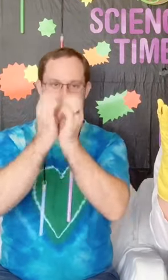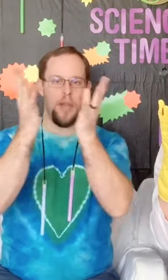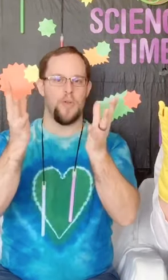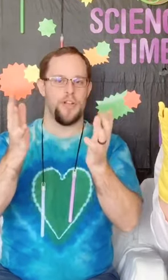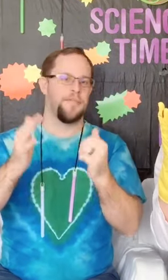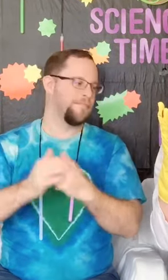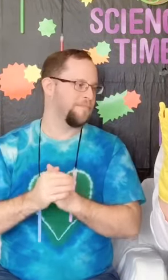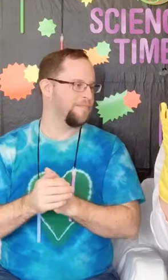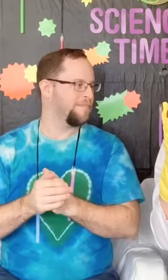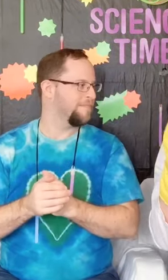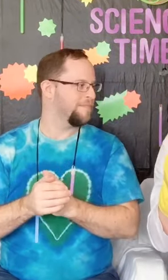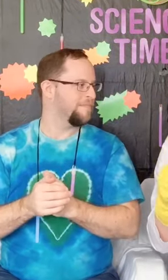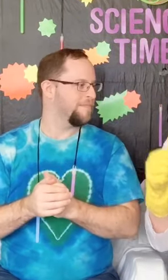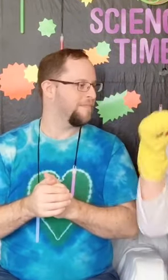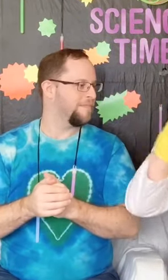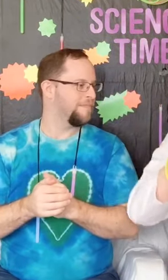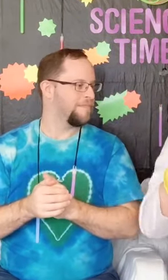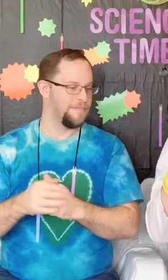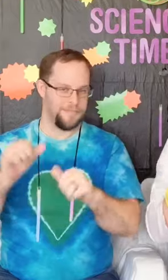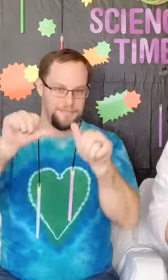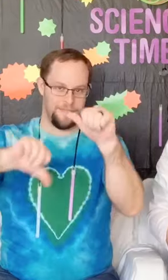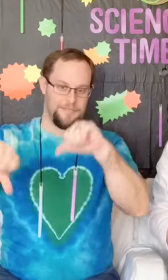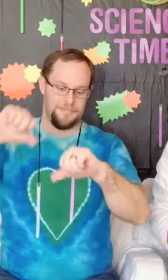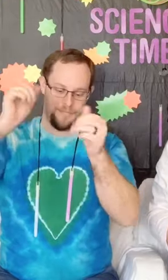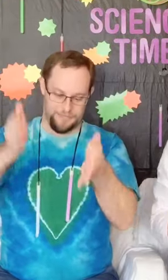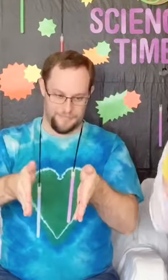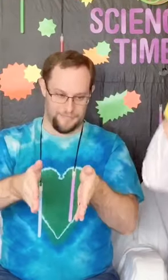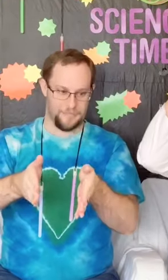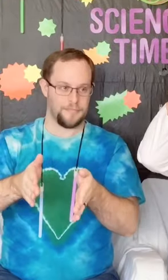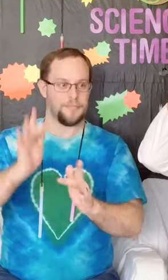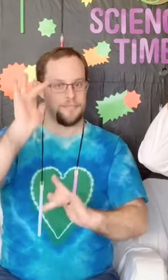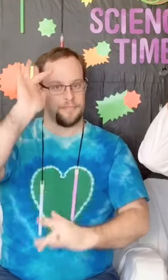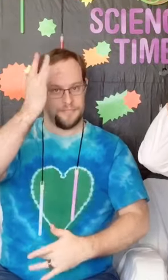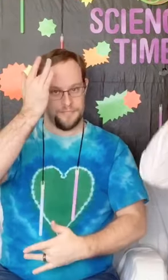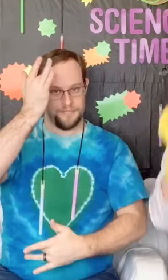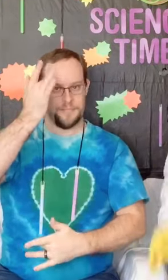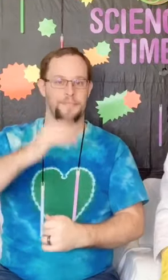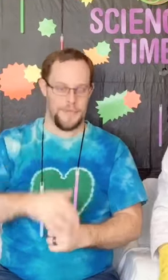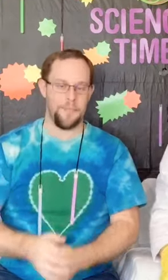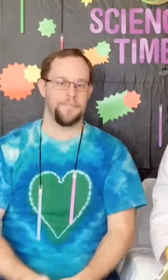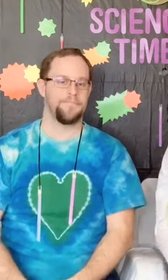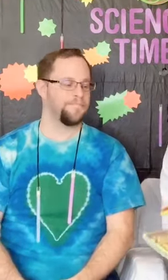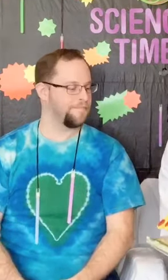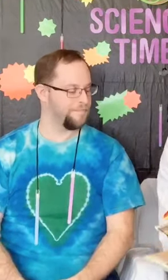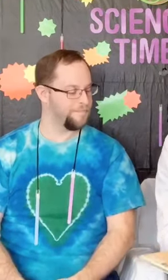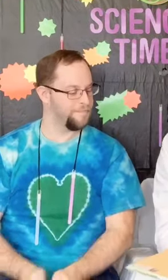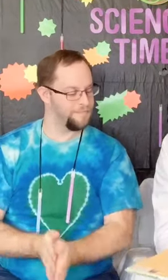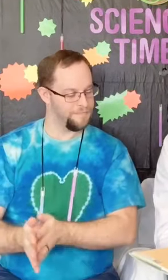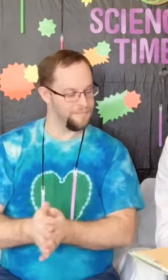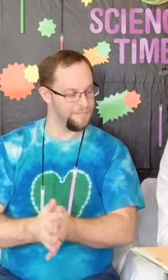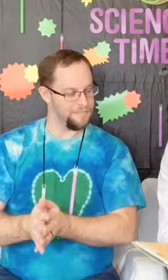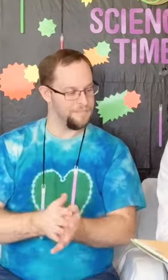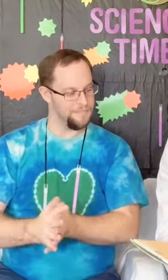"Explosion." CALI: But a scientist also works on "sicknesses." So,